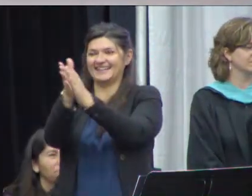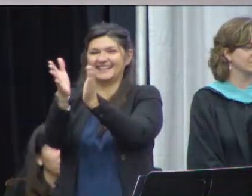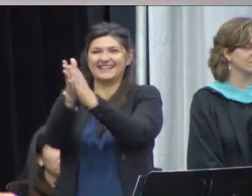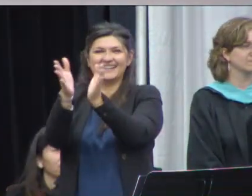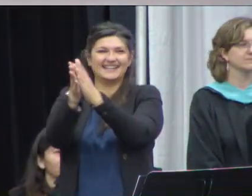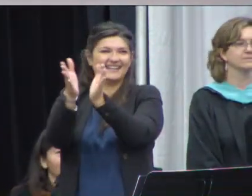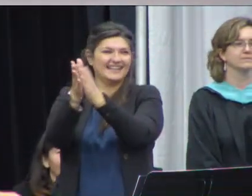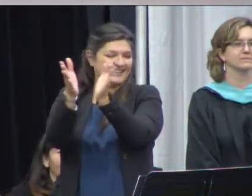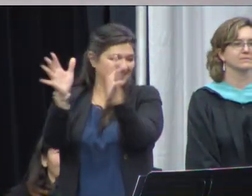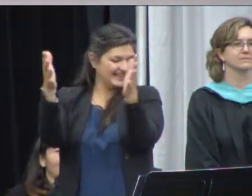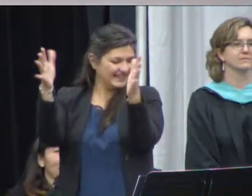You may retrieve your caps.